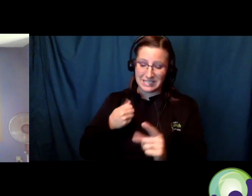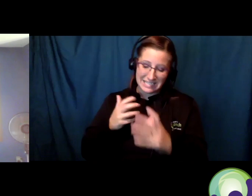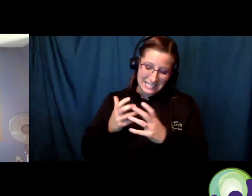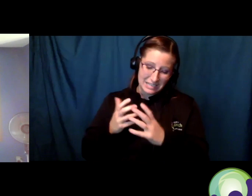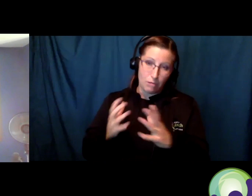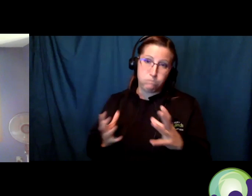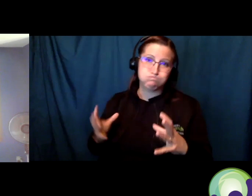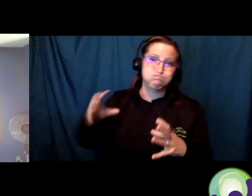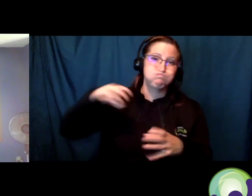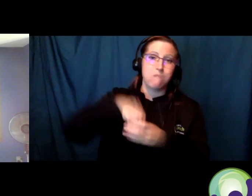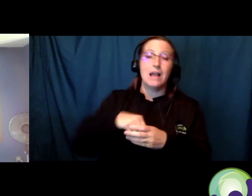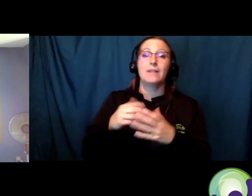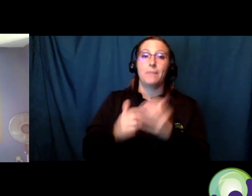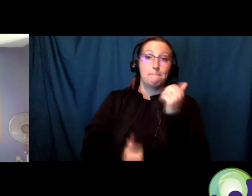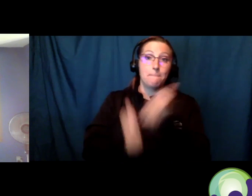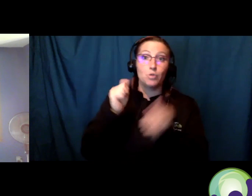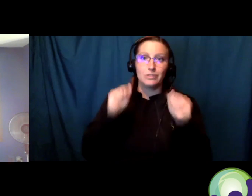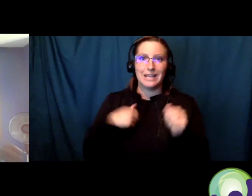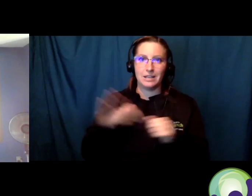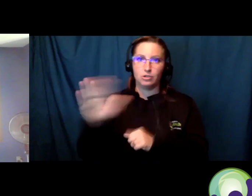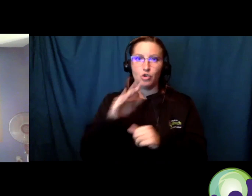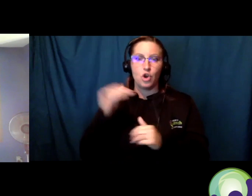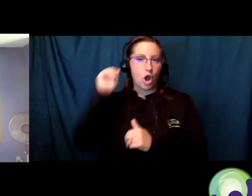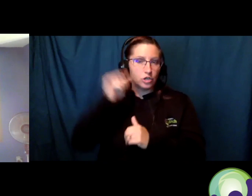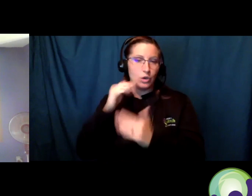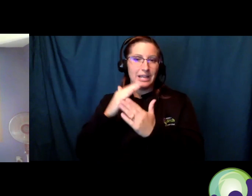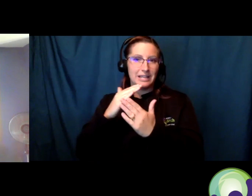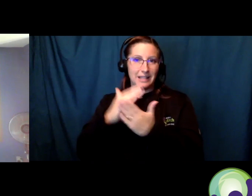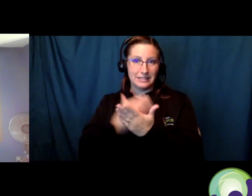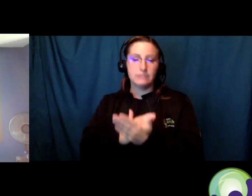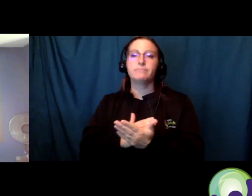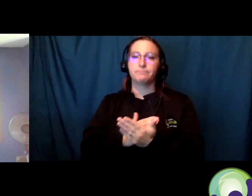I still really feel like some hands-on things and real books